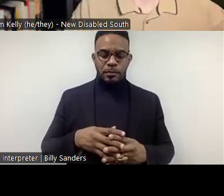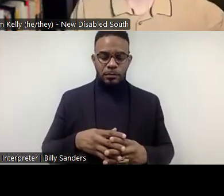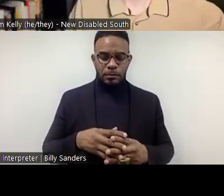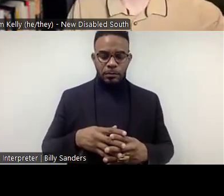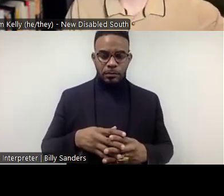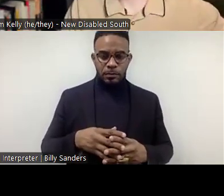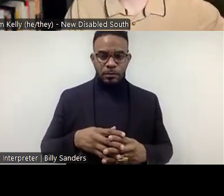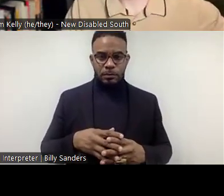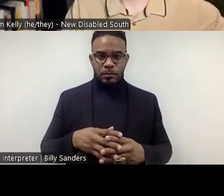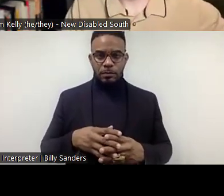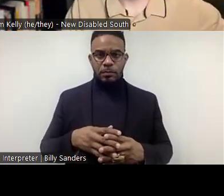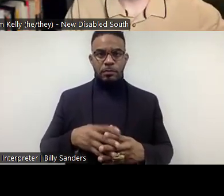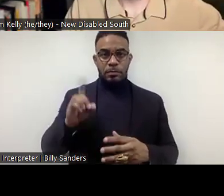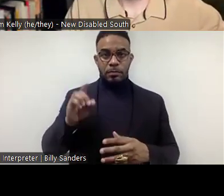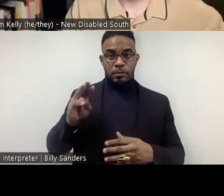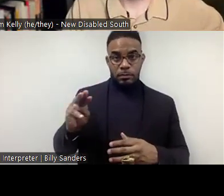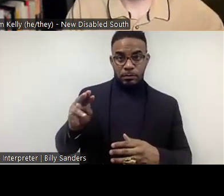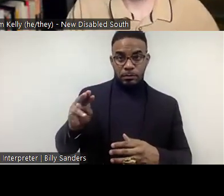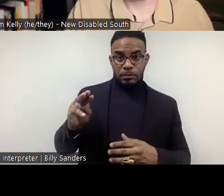I'll just leave it at that.